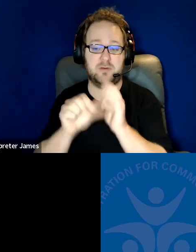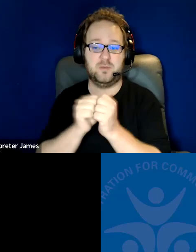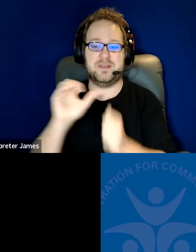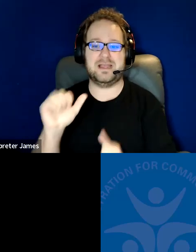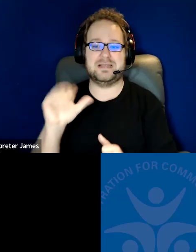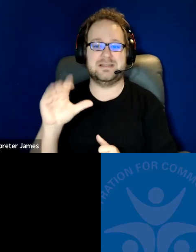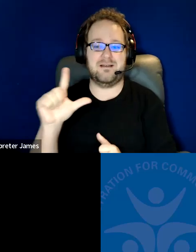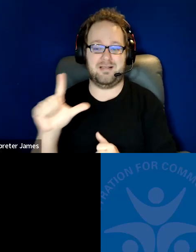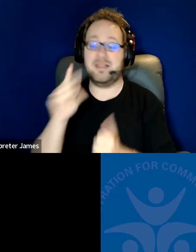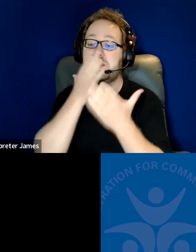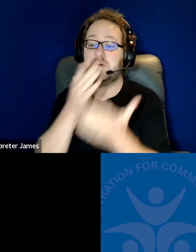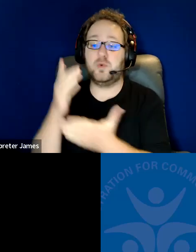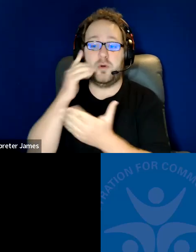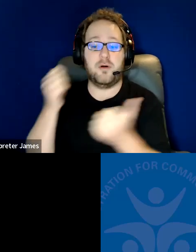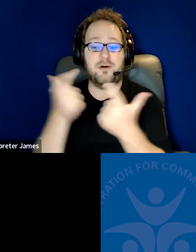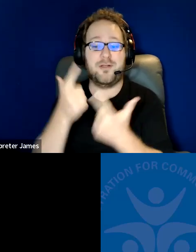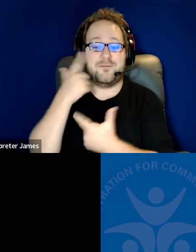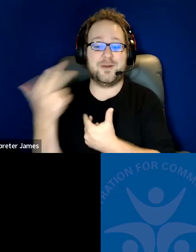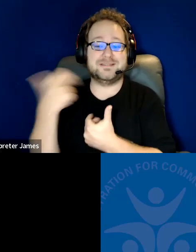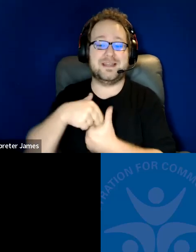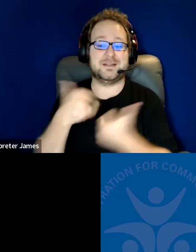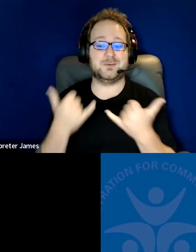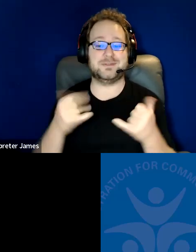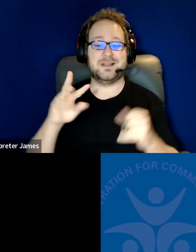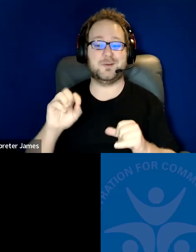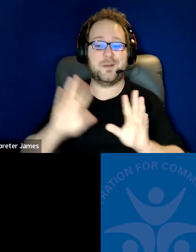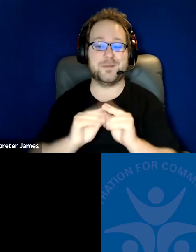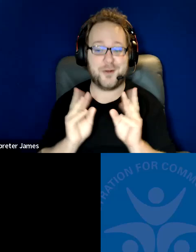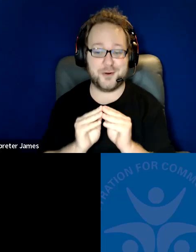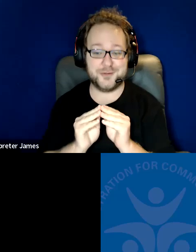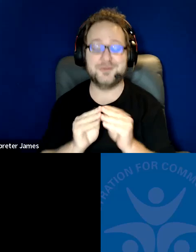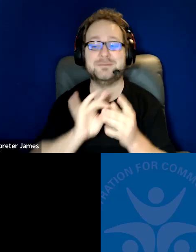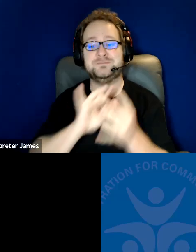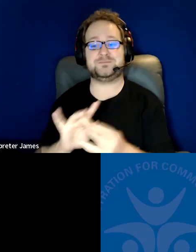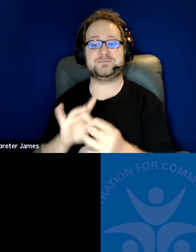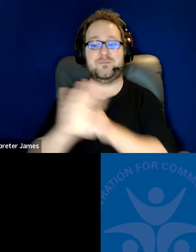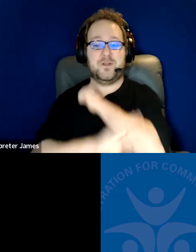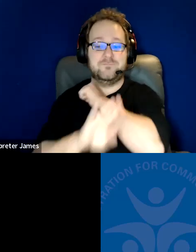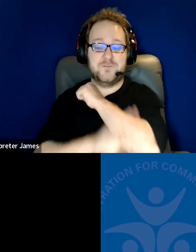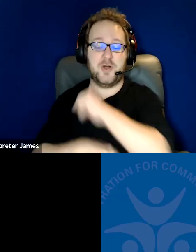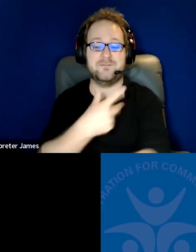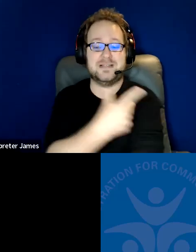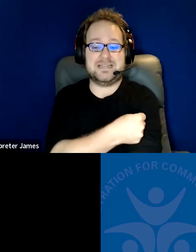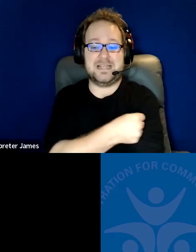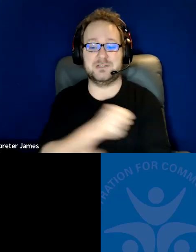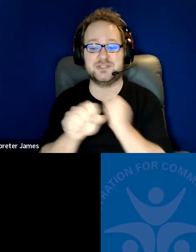Thank you all for attending today's webinar on the fall vaccination campaign and Cdc's